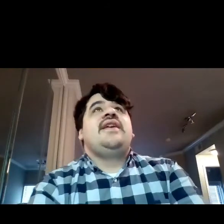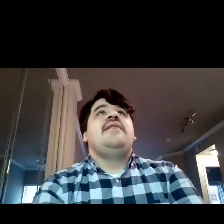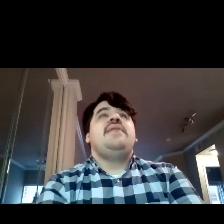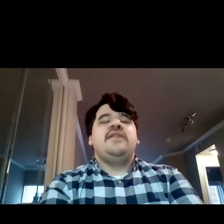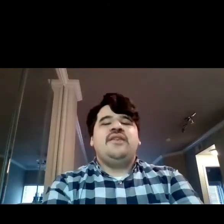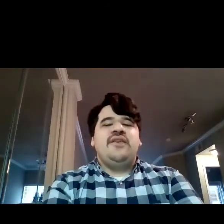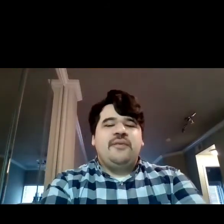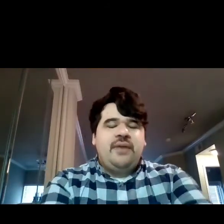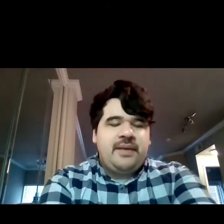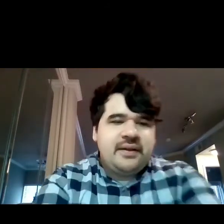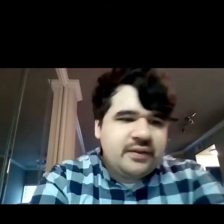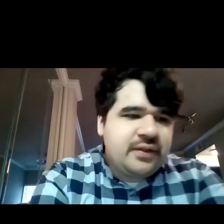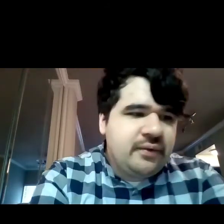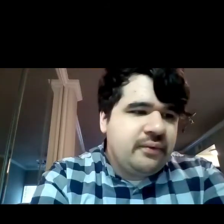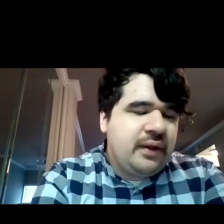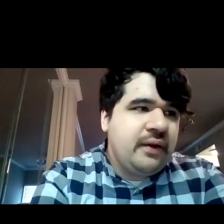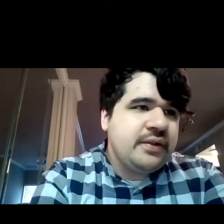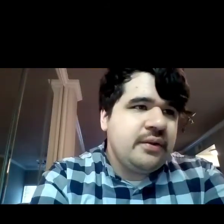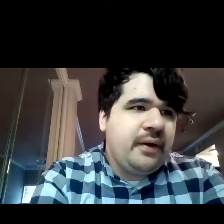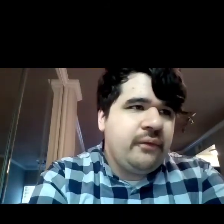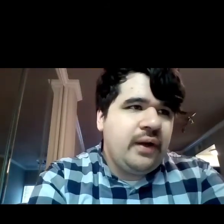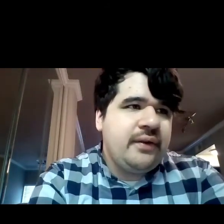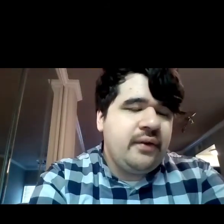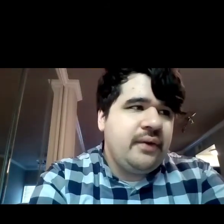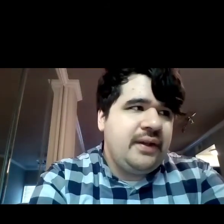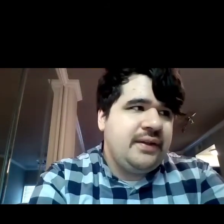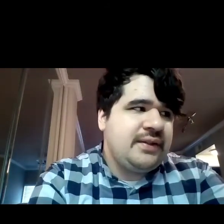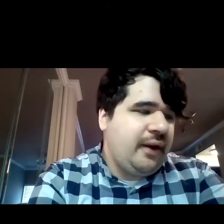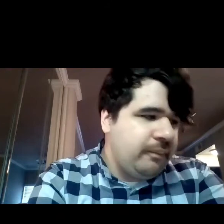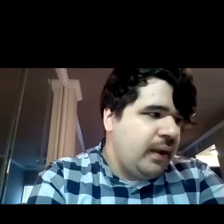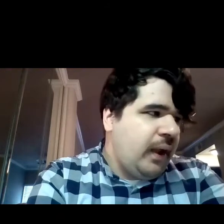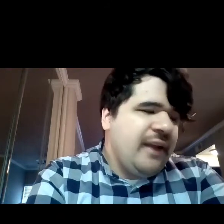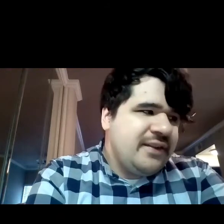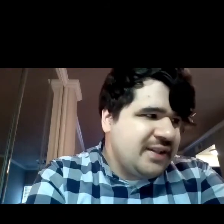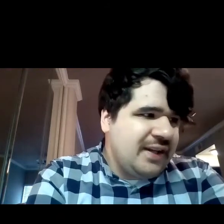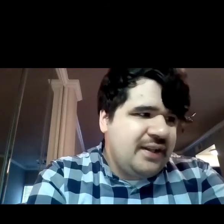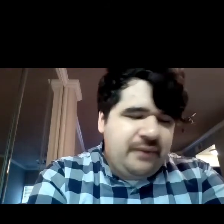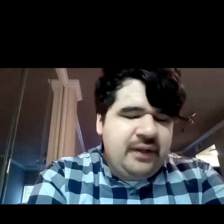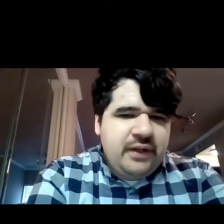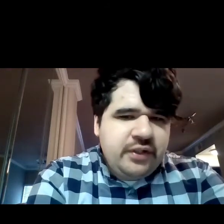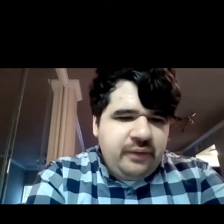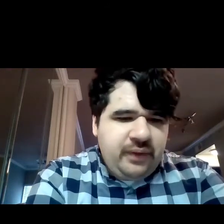It can be a little overwhelming to hear, so, part of what I do is I help discuss it individually